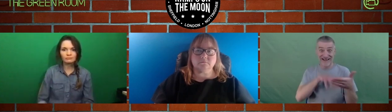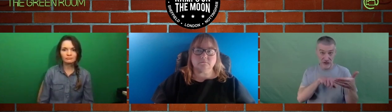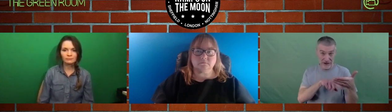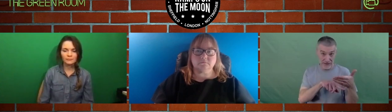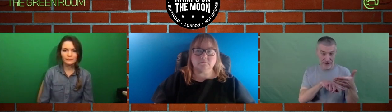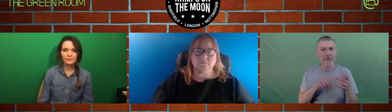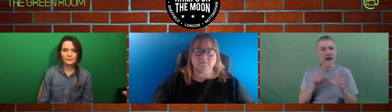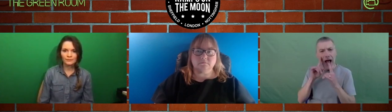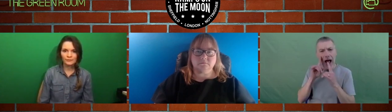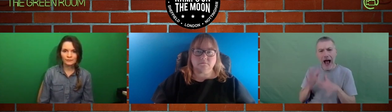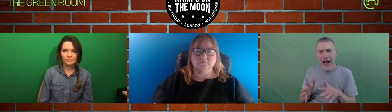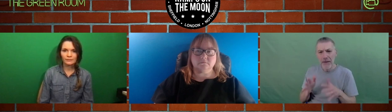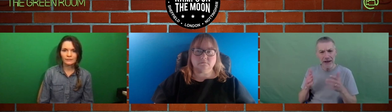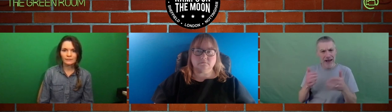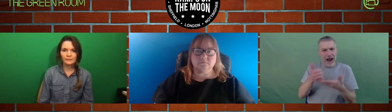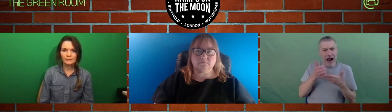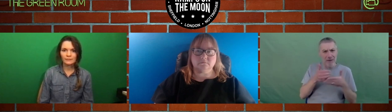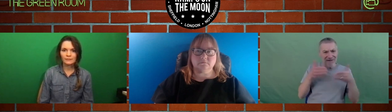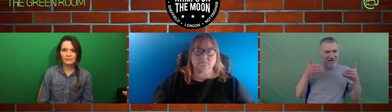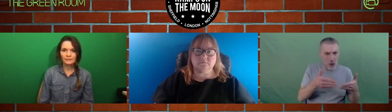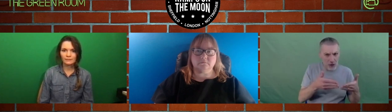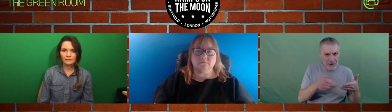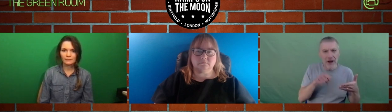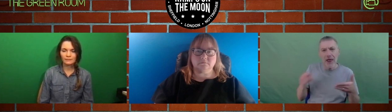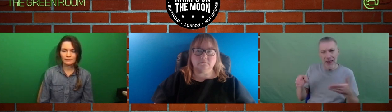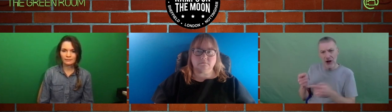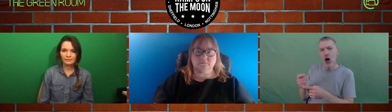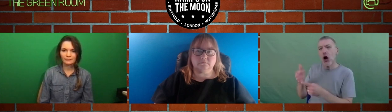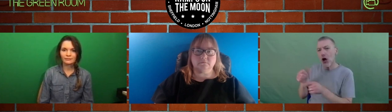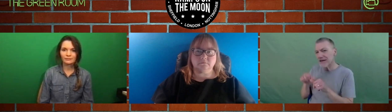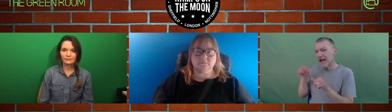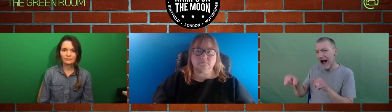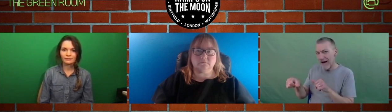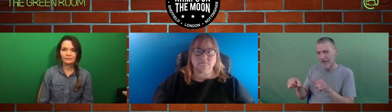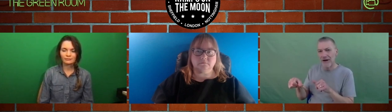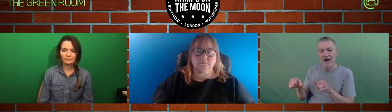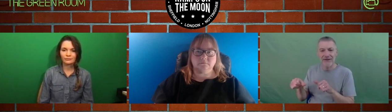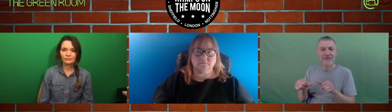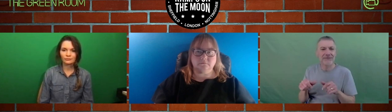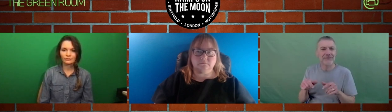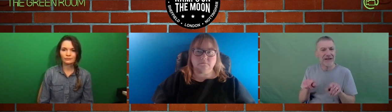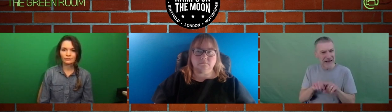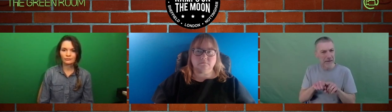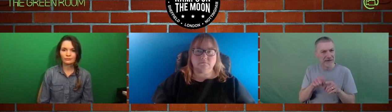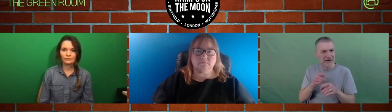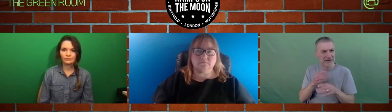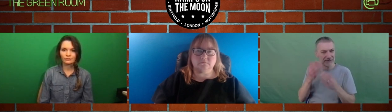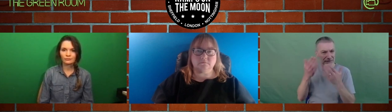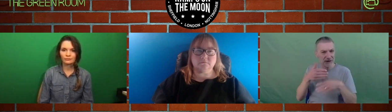before Kirsty and then Kirsty helped after Amy from Dark Horse. KP: Yeah do you know what that's a good